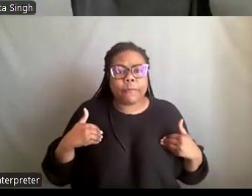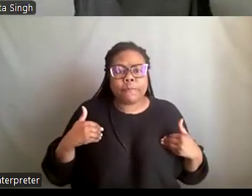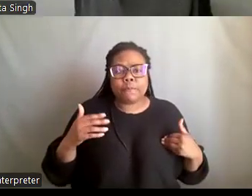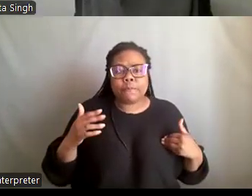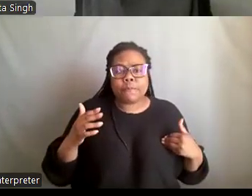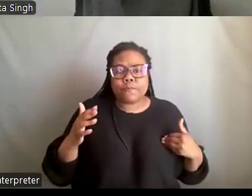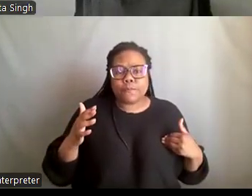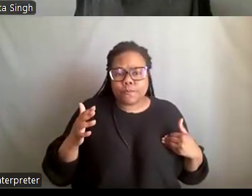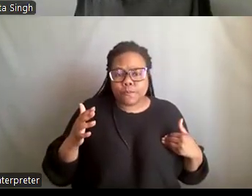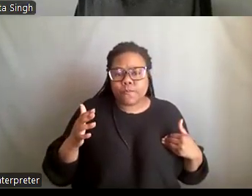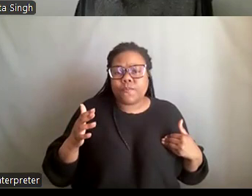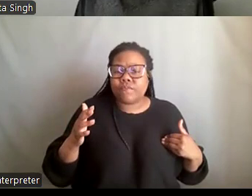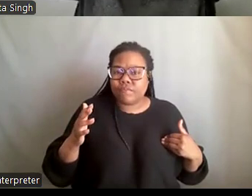folks